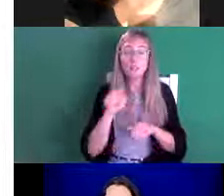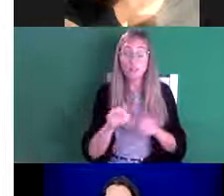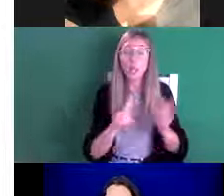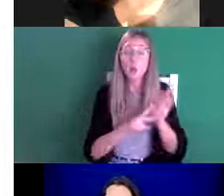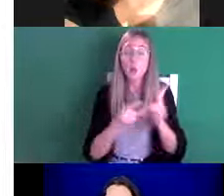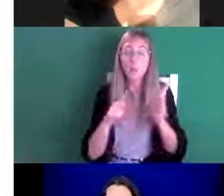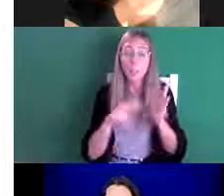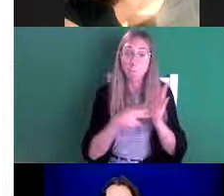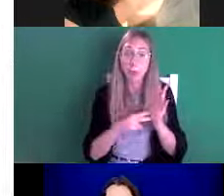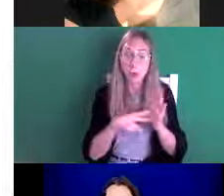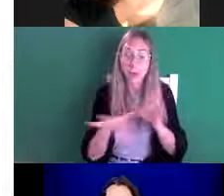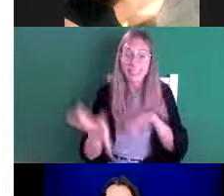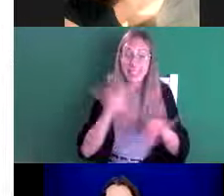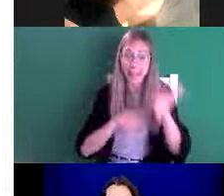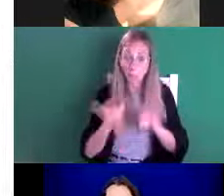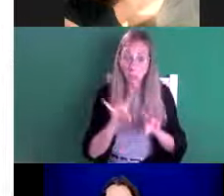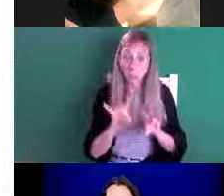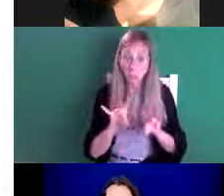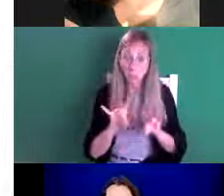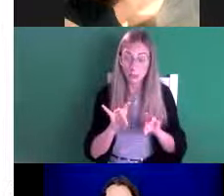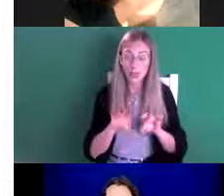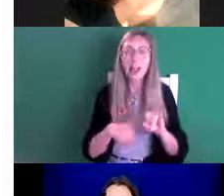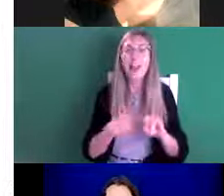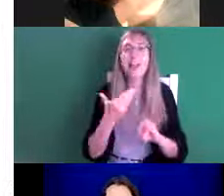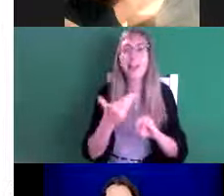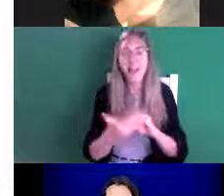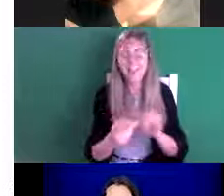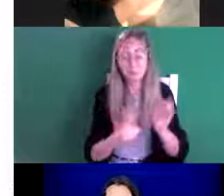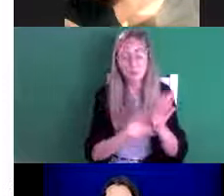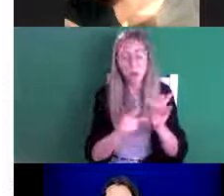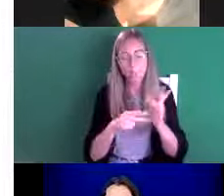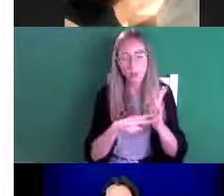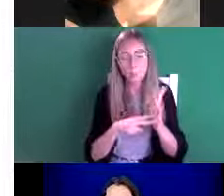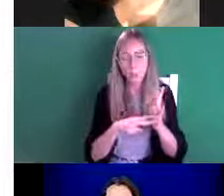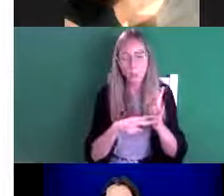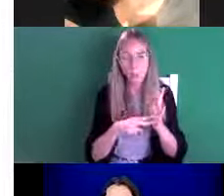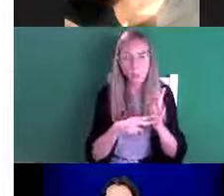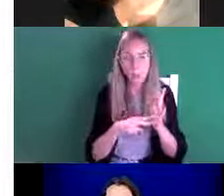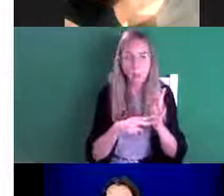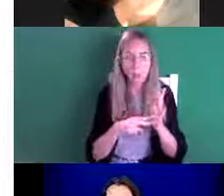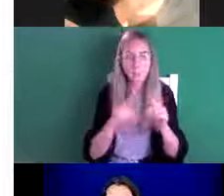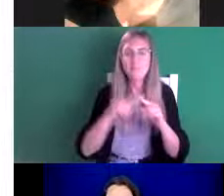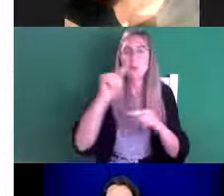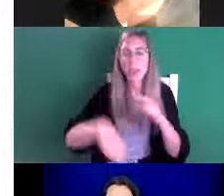and then from the end of november to june next year the development of the interventions